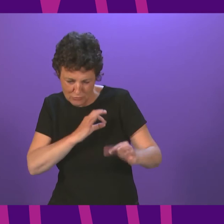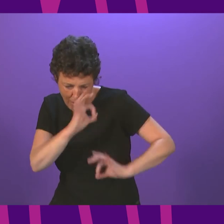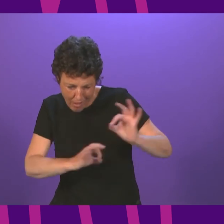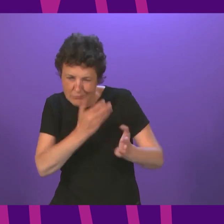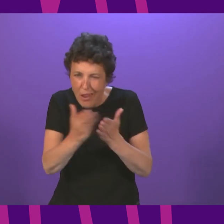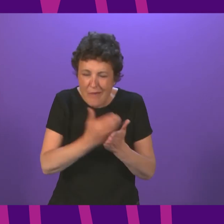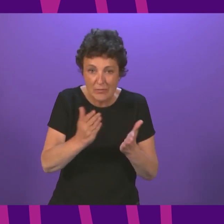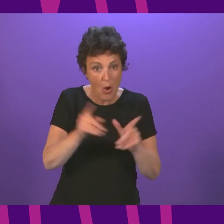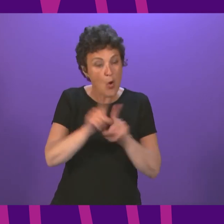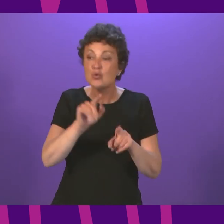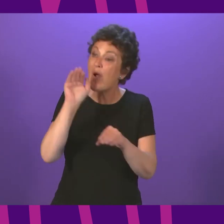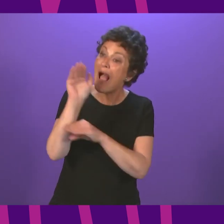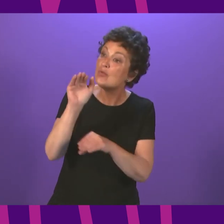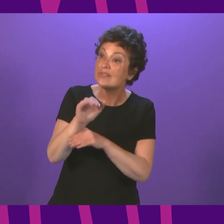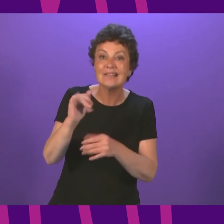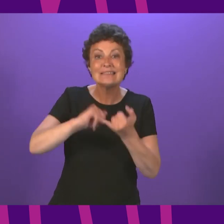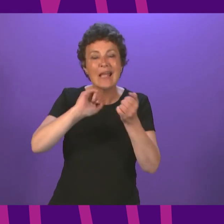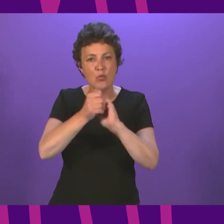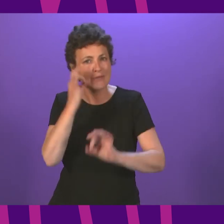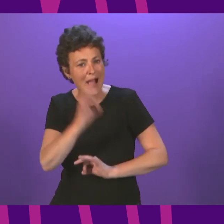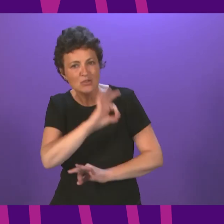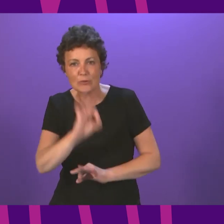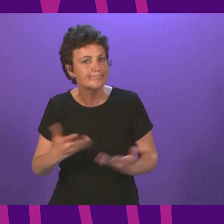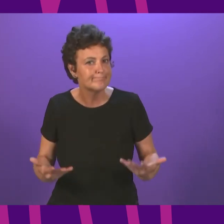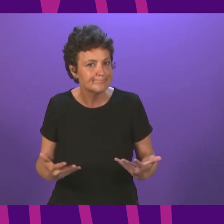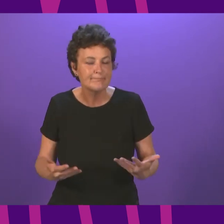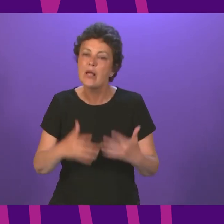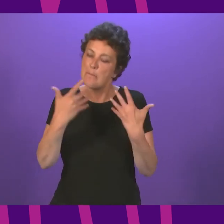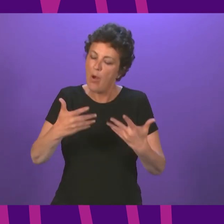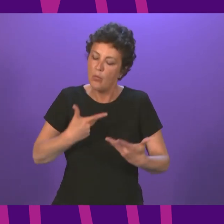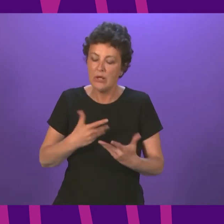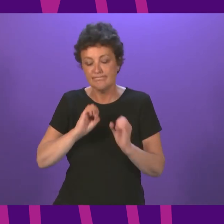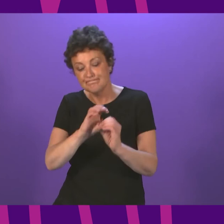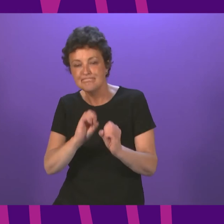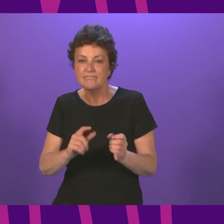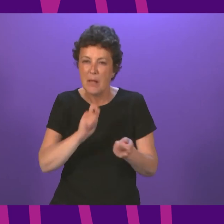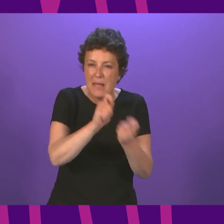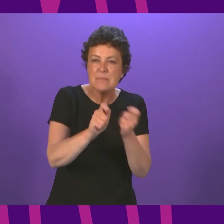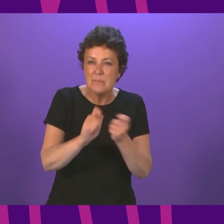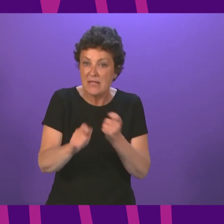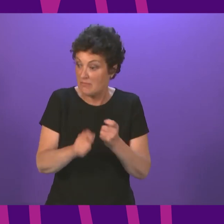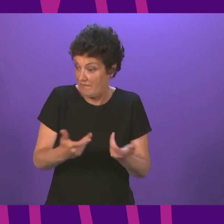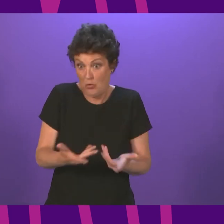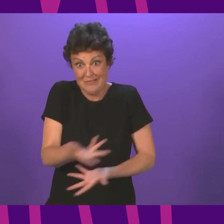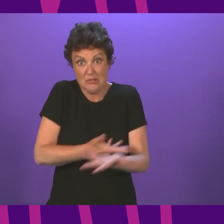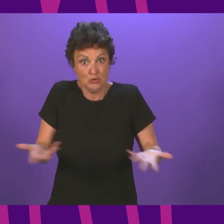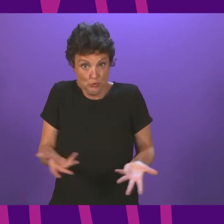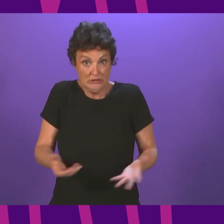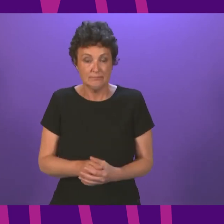been ample time to have the matter considered in September, when we will be much clearer about the Covid situation in the autumn.